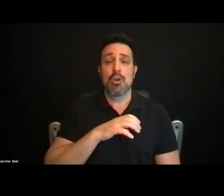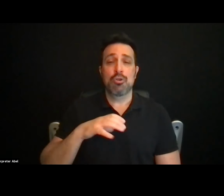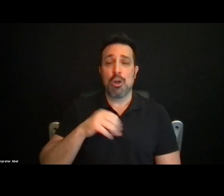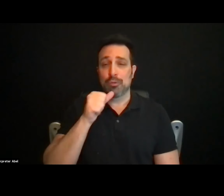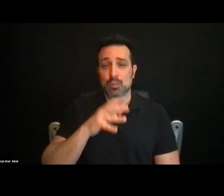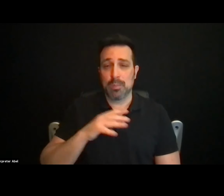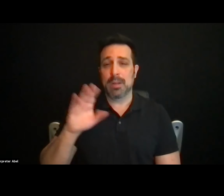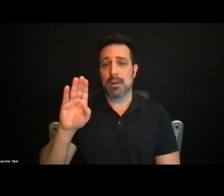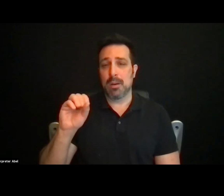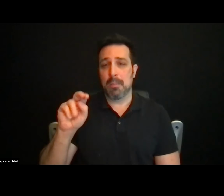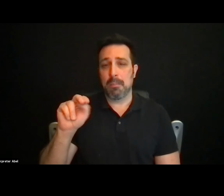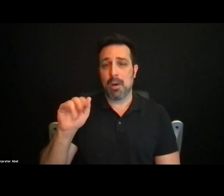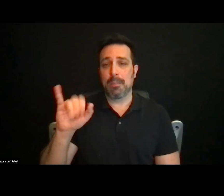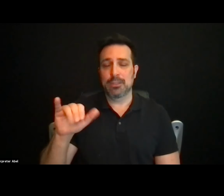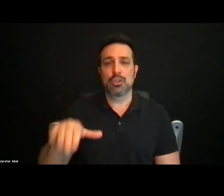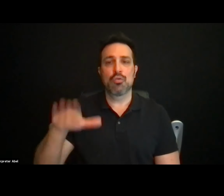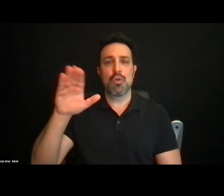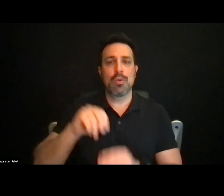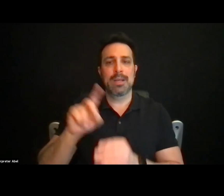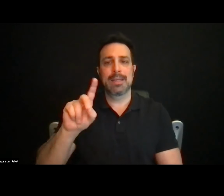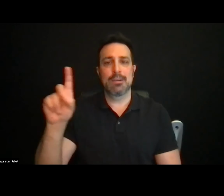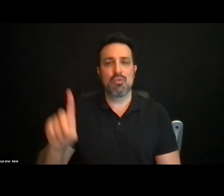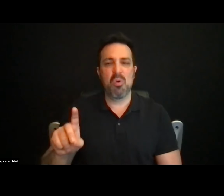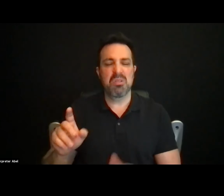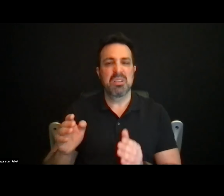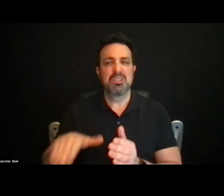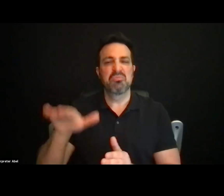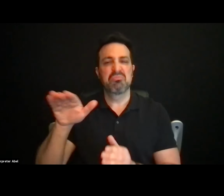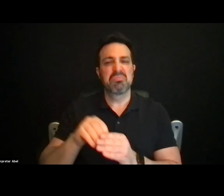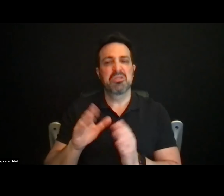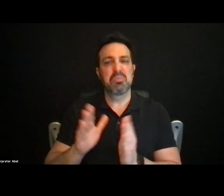I'm very thankful to have the congresswoman as my U.S. house